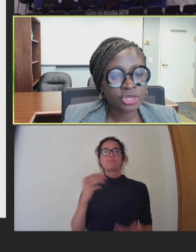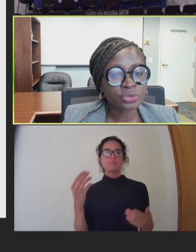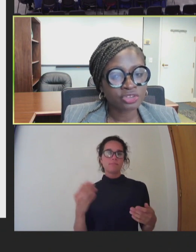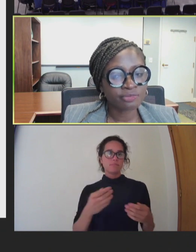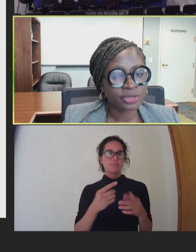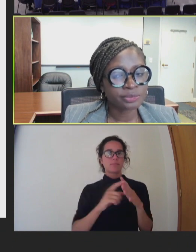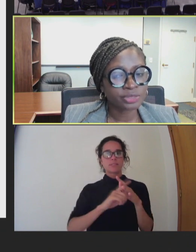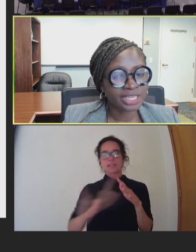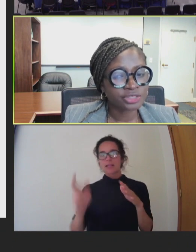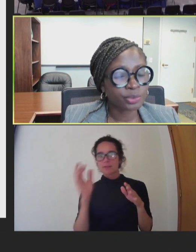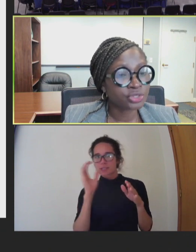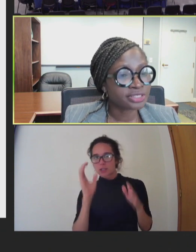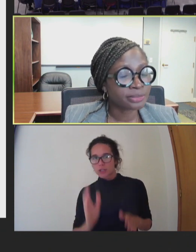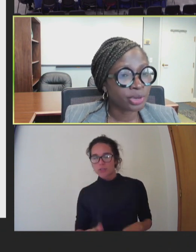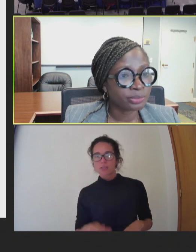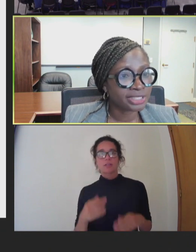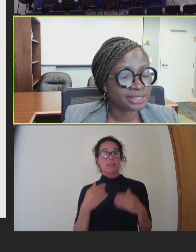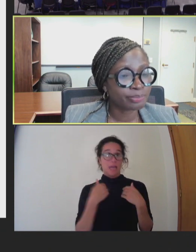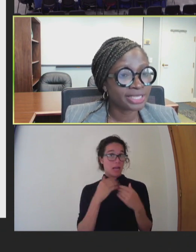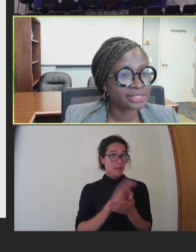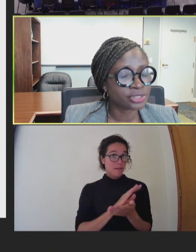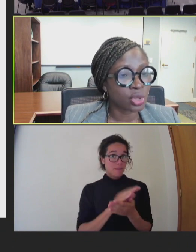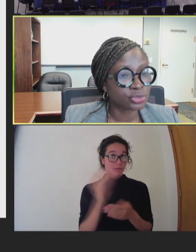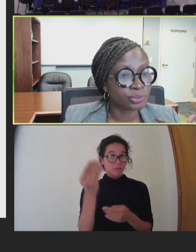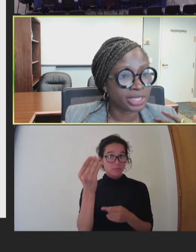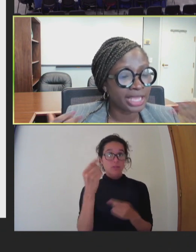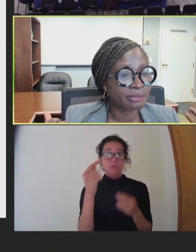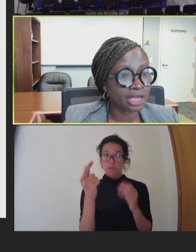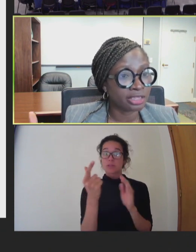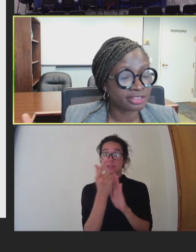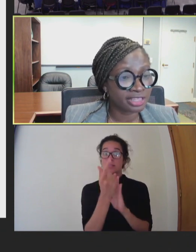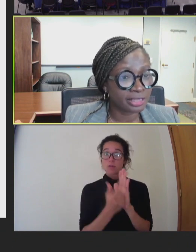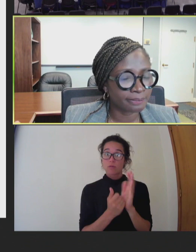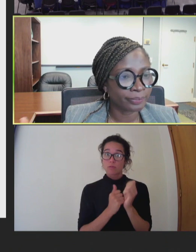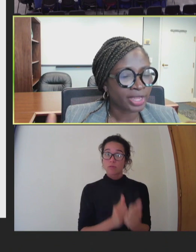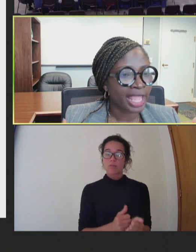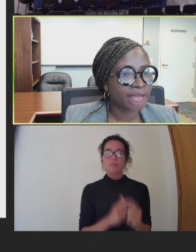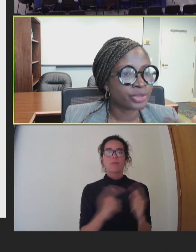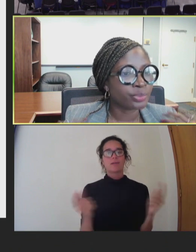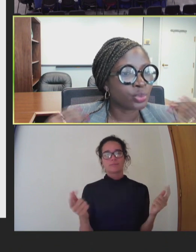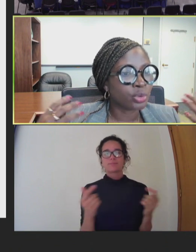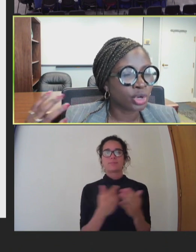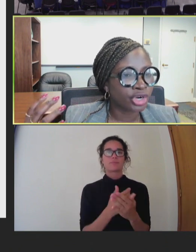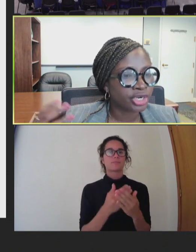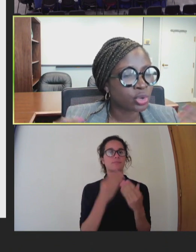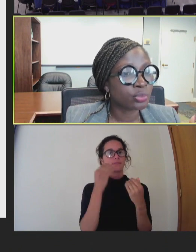News of possible exposures in public spaces also became a theme. And people were worried. "Oh,